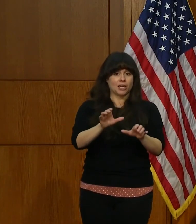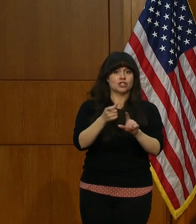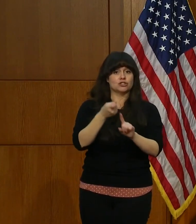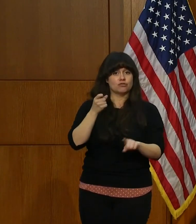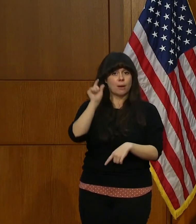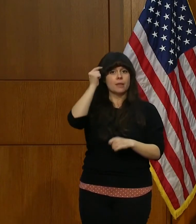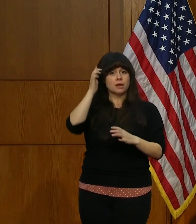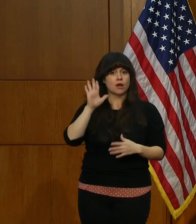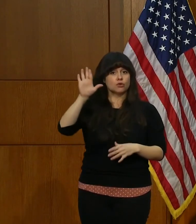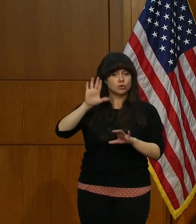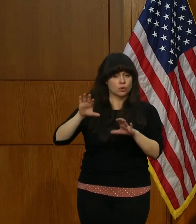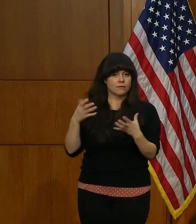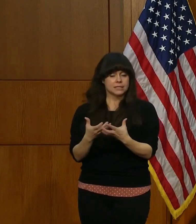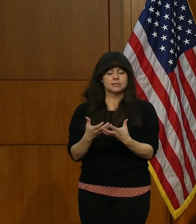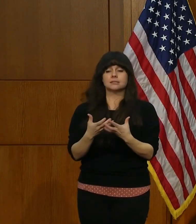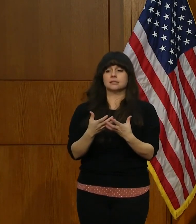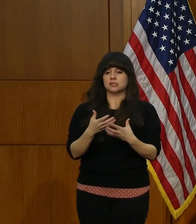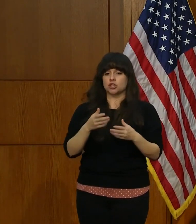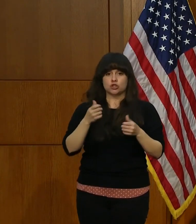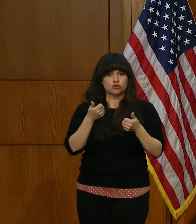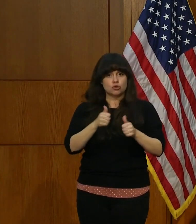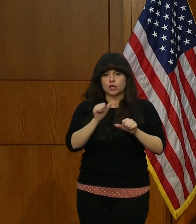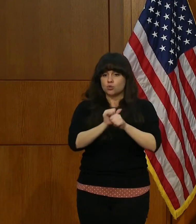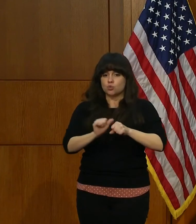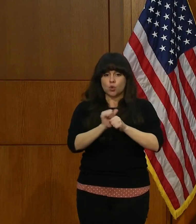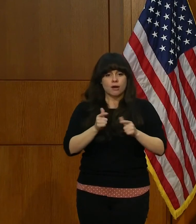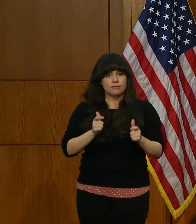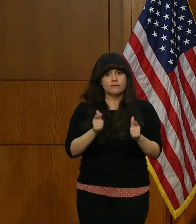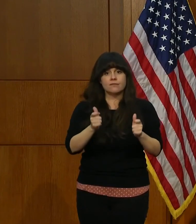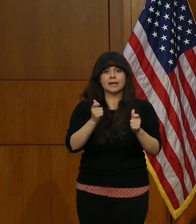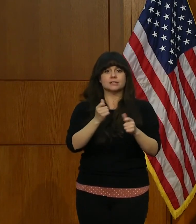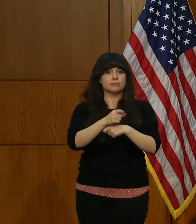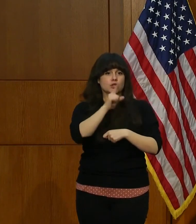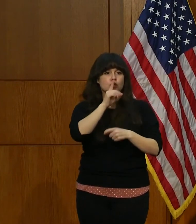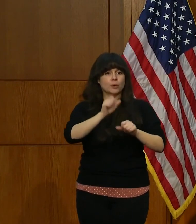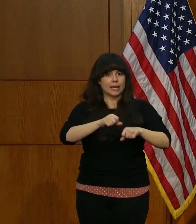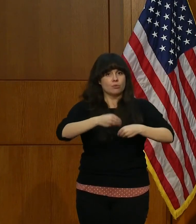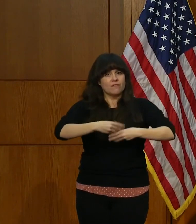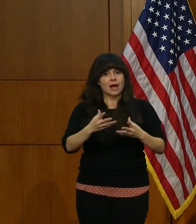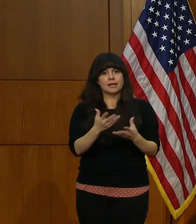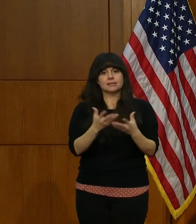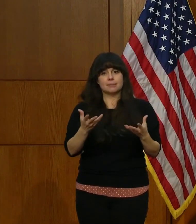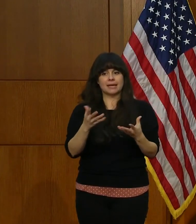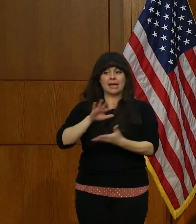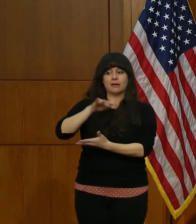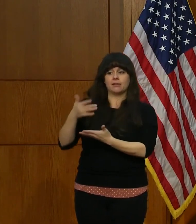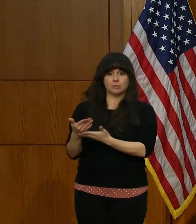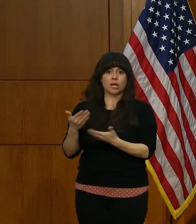APPRECIATIVE OF PROACTIVE STEPS TAKEN BY THE NORTH, UM, ADMINISTRATION TO MOVE EVEN FASTER AND GET DOSES INTO THE